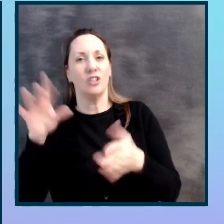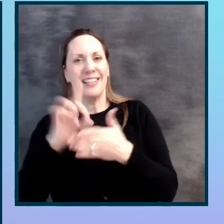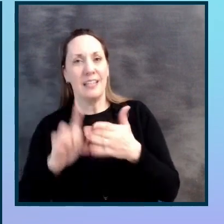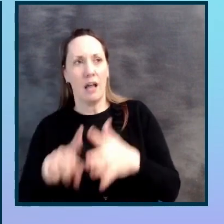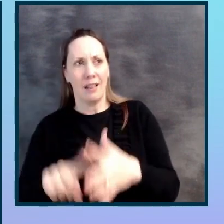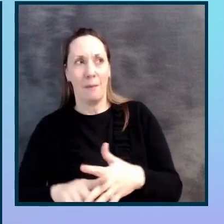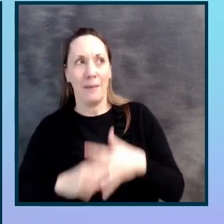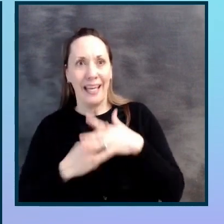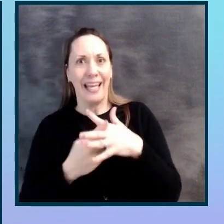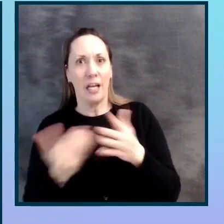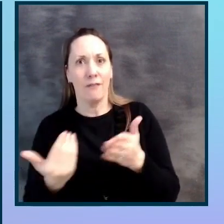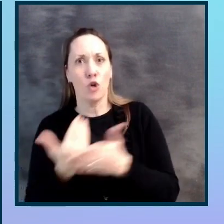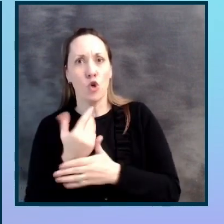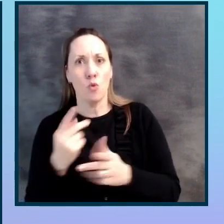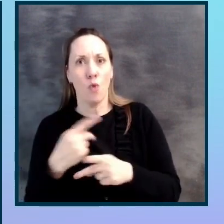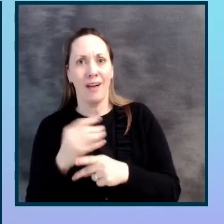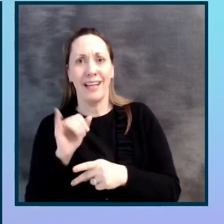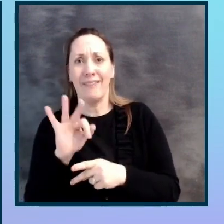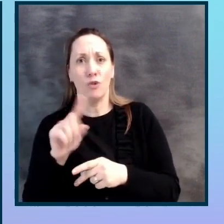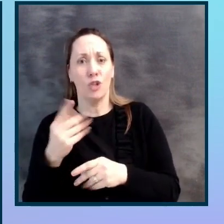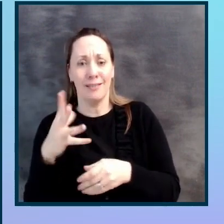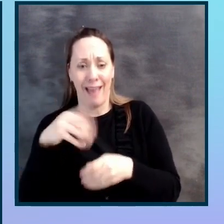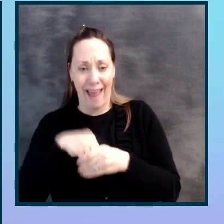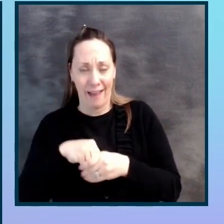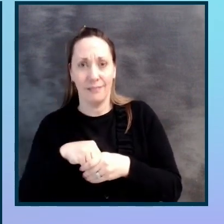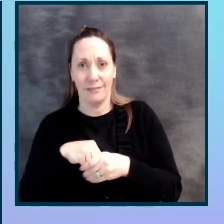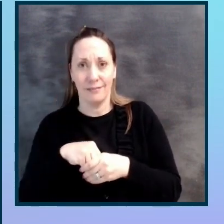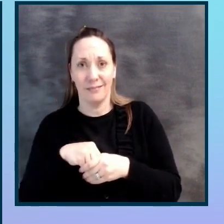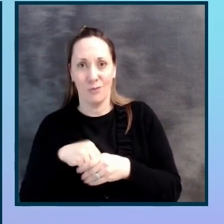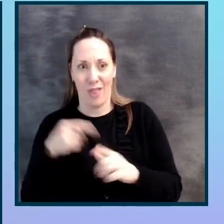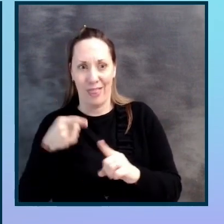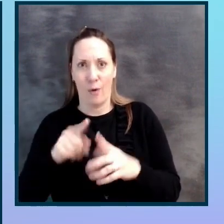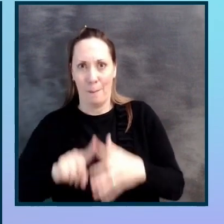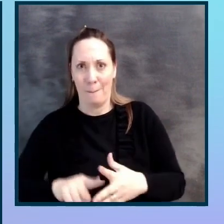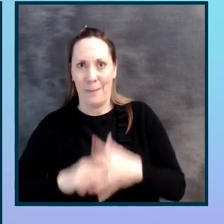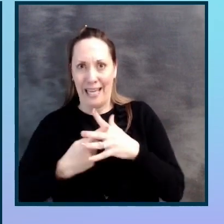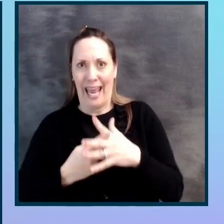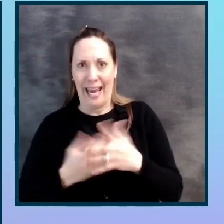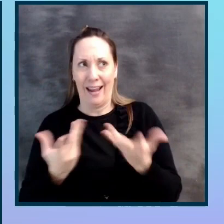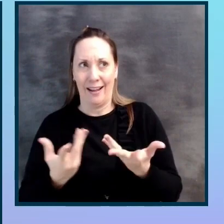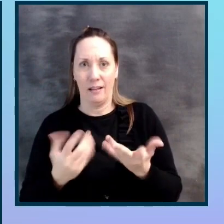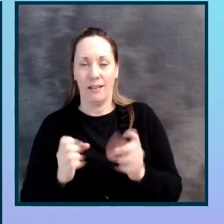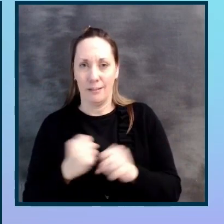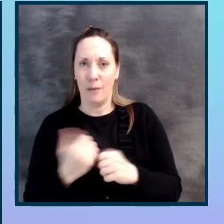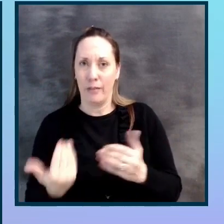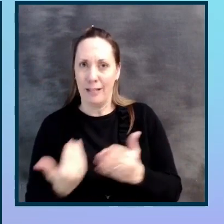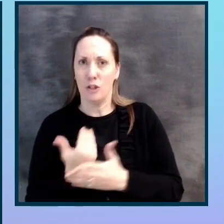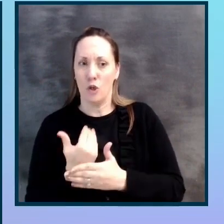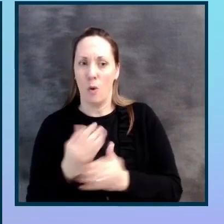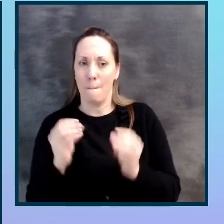if you just add that in there right there at that point, you know, let's make this new piece even more accessible